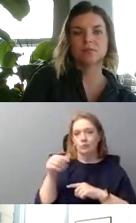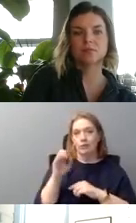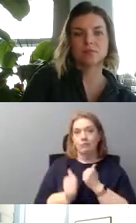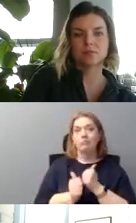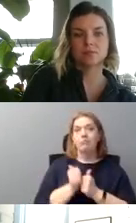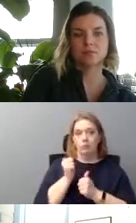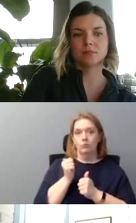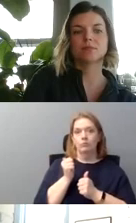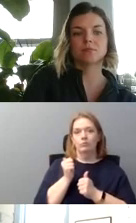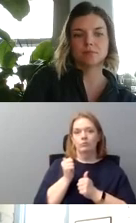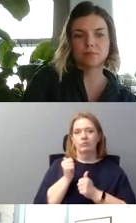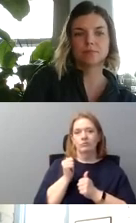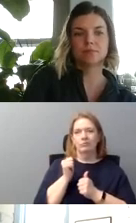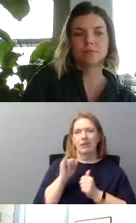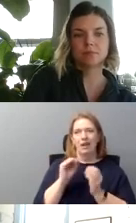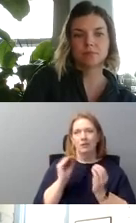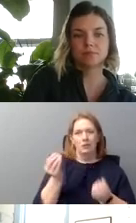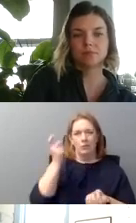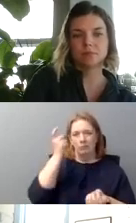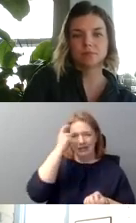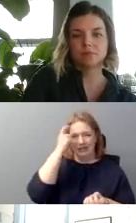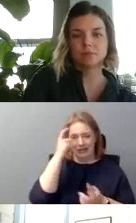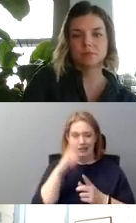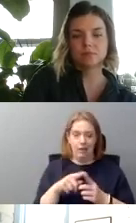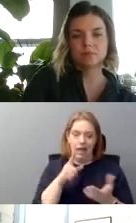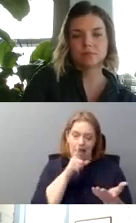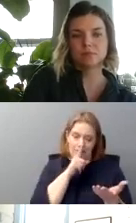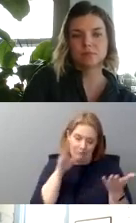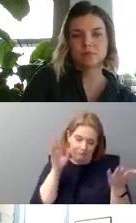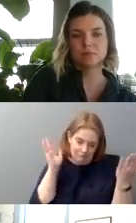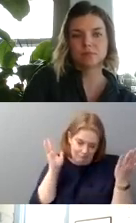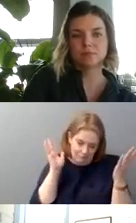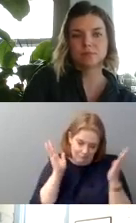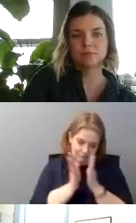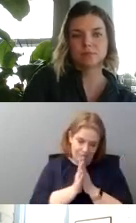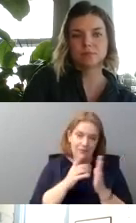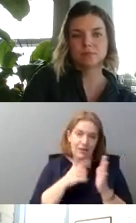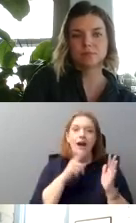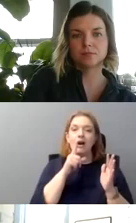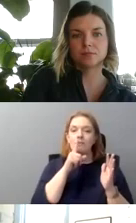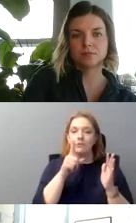most sense, but I mean I'm sure that like, there's other places in the house that he would go and